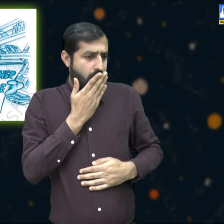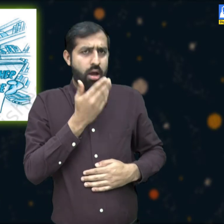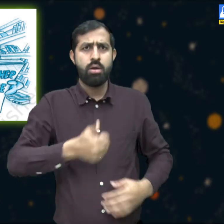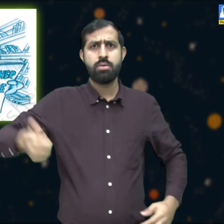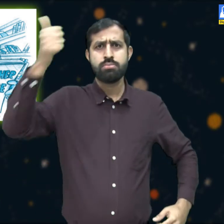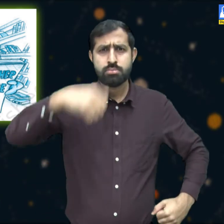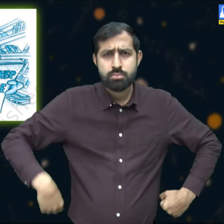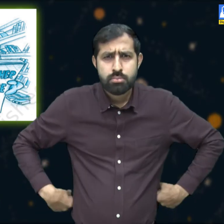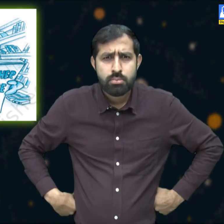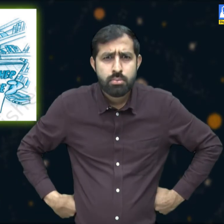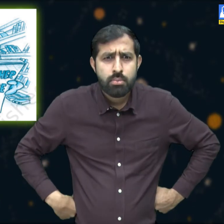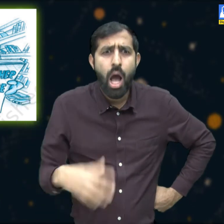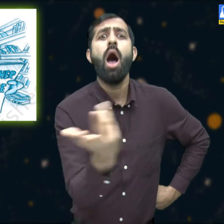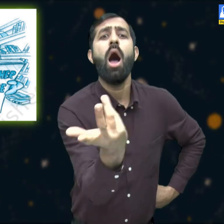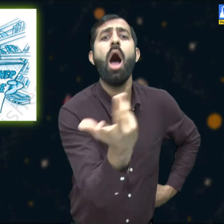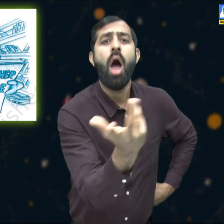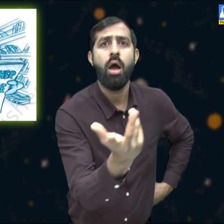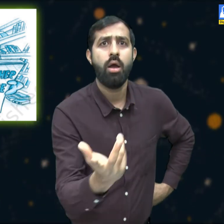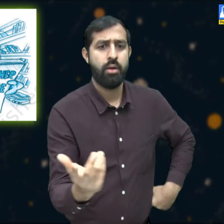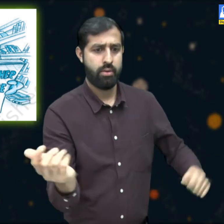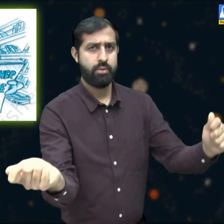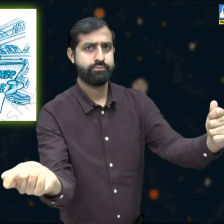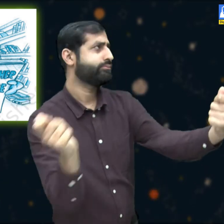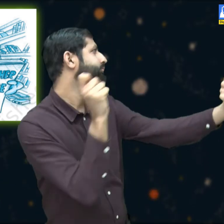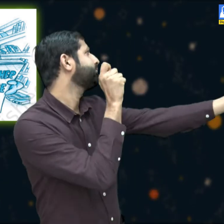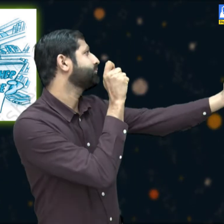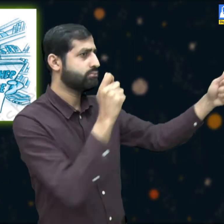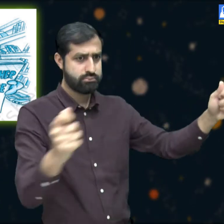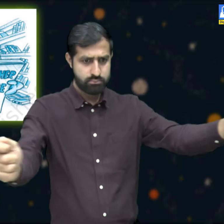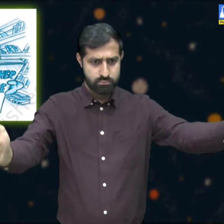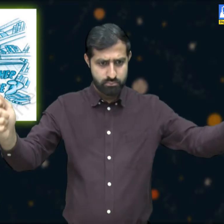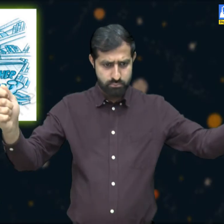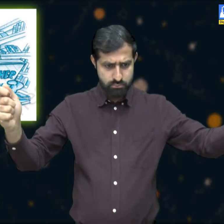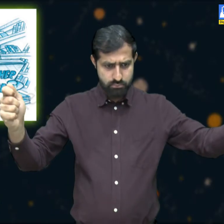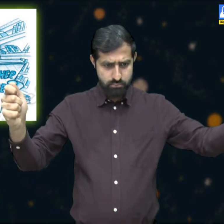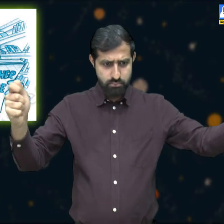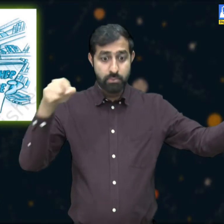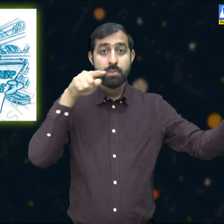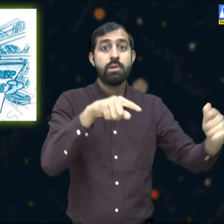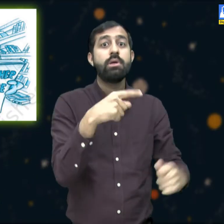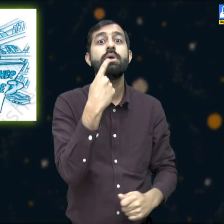Think Tank said, ''What does it say? Tell me this instant''. The martian immediately showed him.